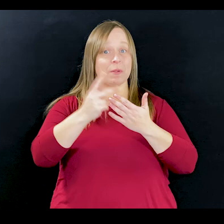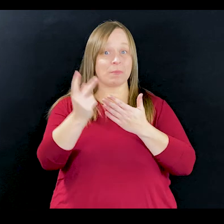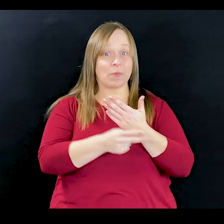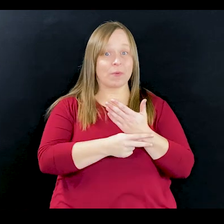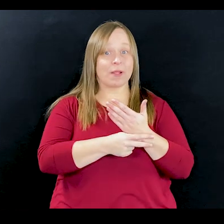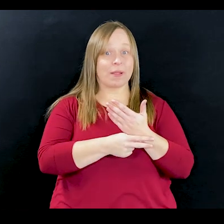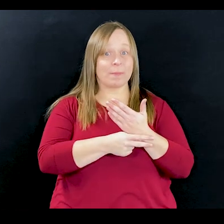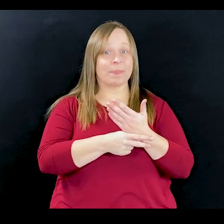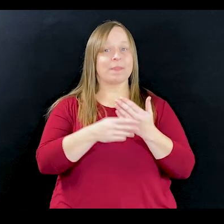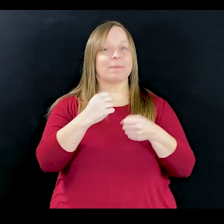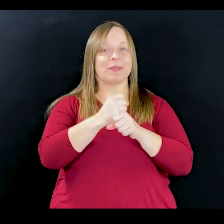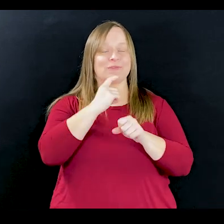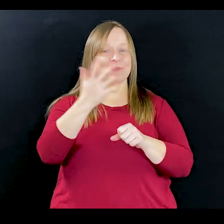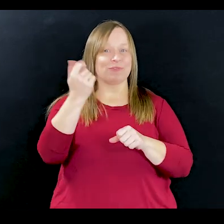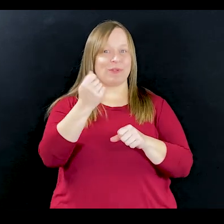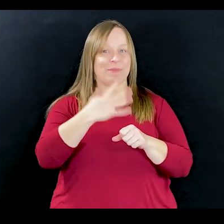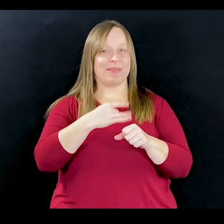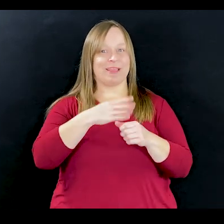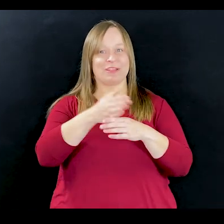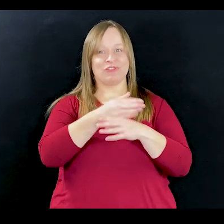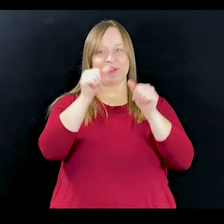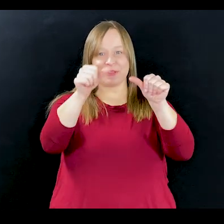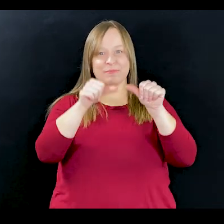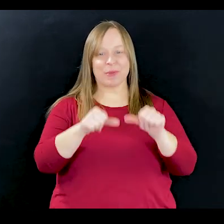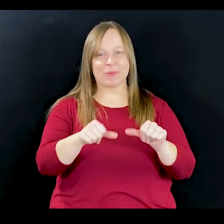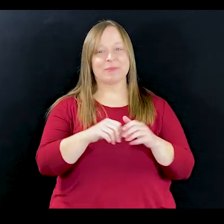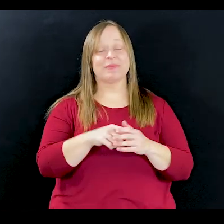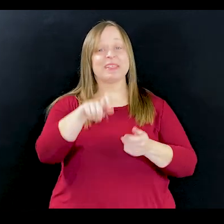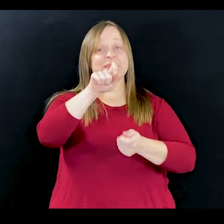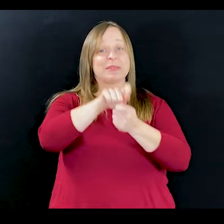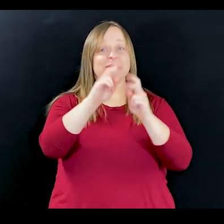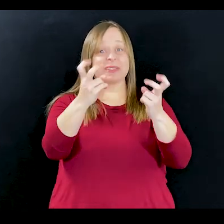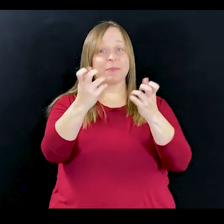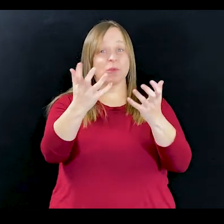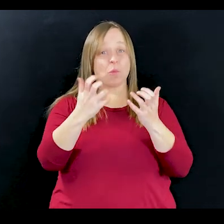If you enjoyed our program make sure to subscribe, like, and share this post.